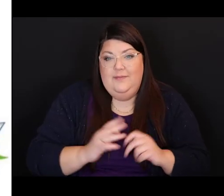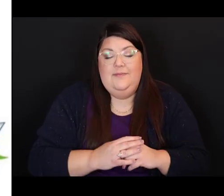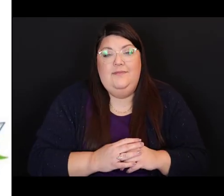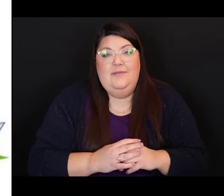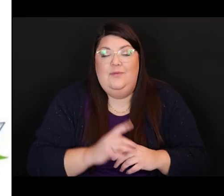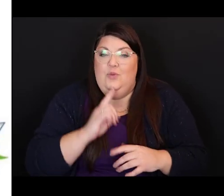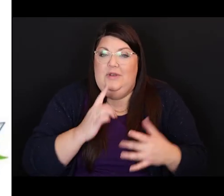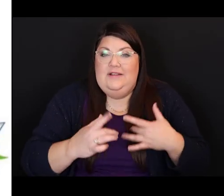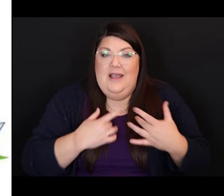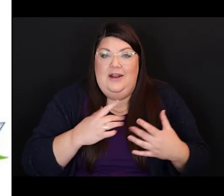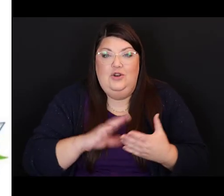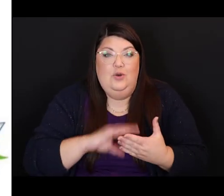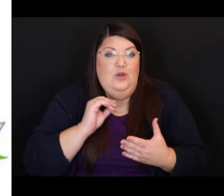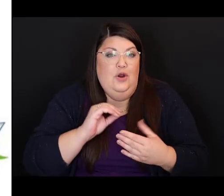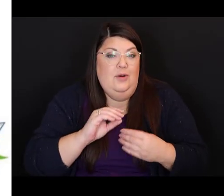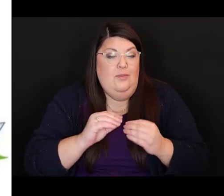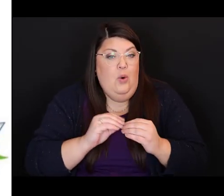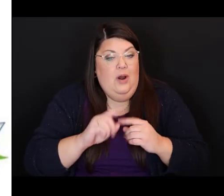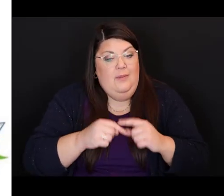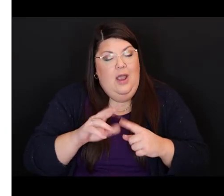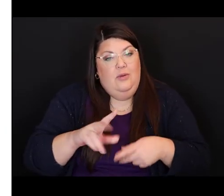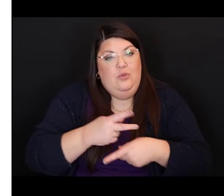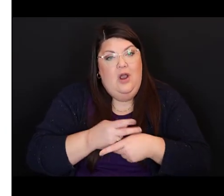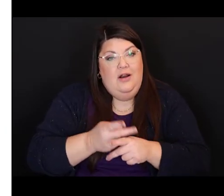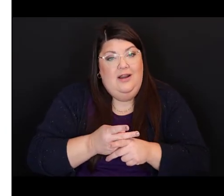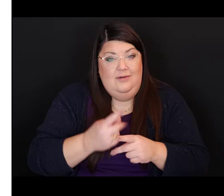to learn a little bit more about the product. So, John, can you tell us a little bit about